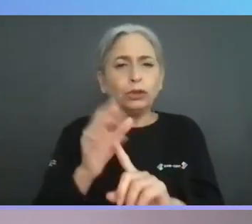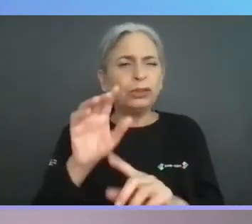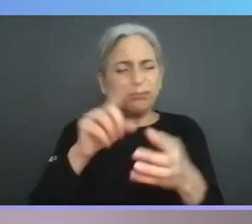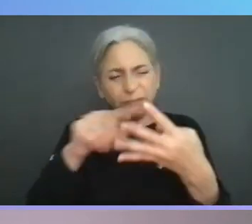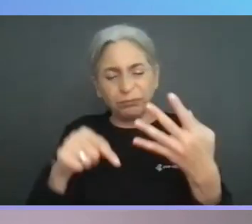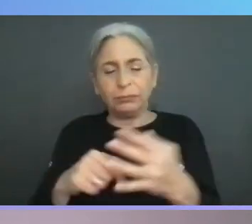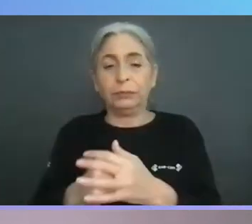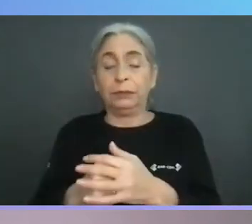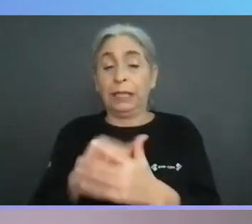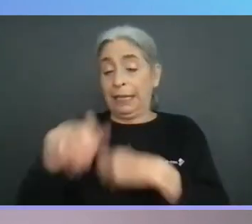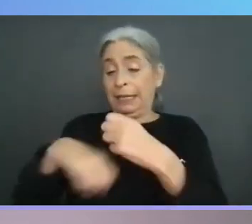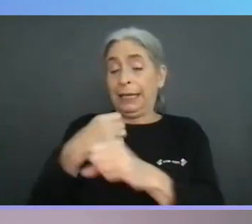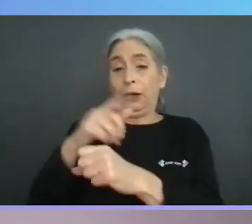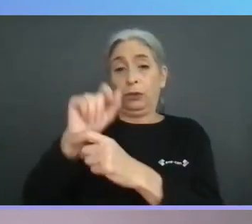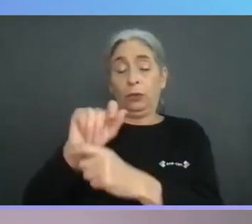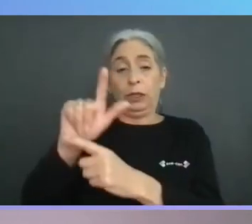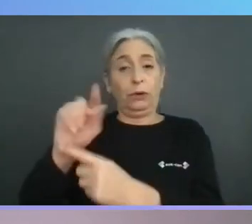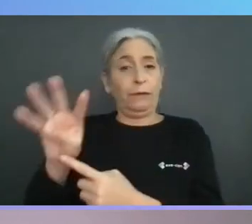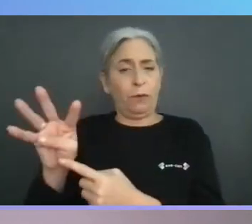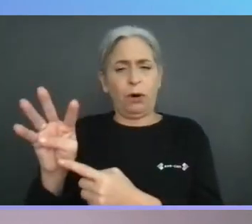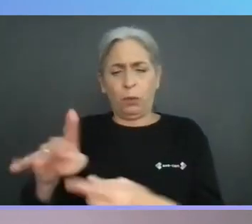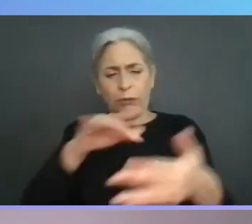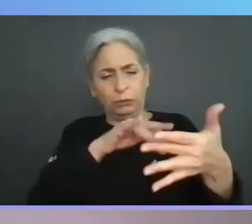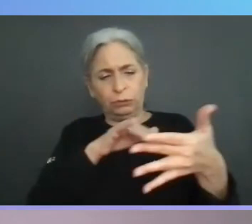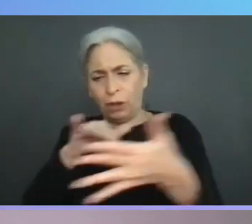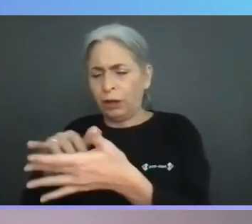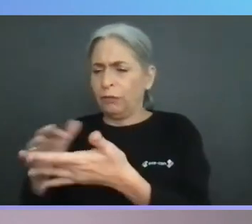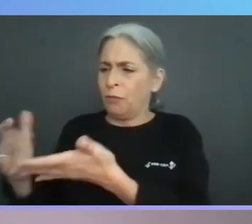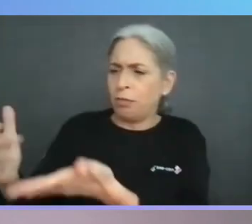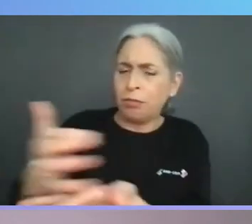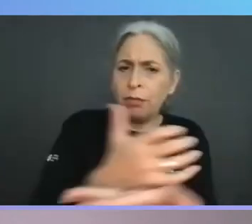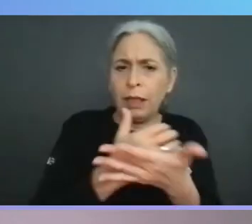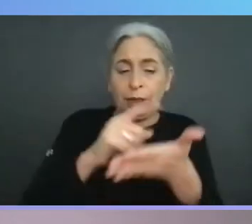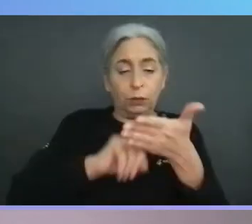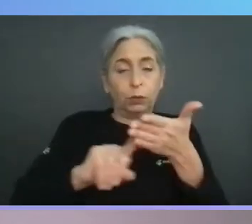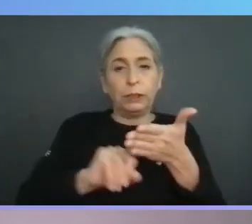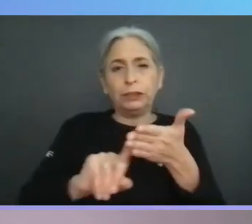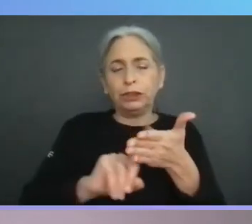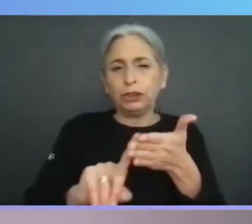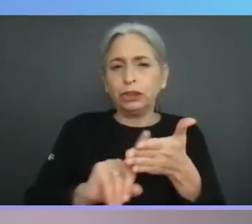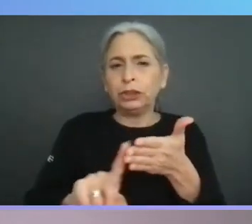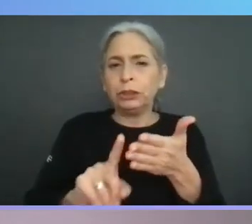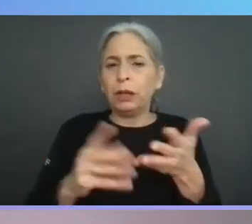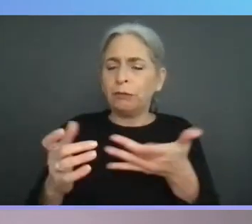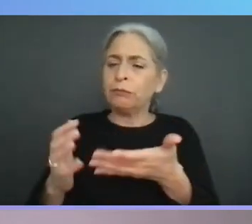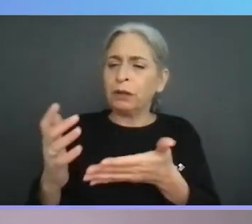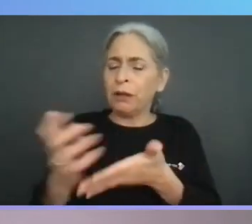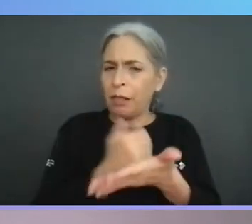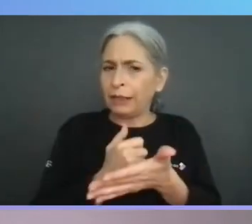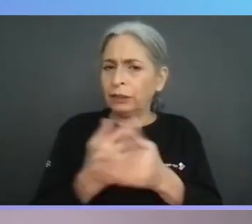are conducting a series of studies, some research using our varied collections to write supplemental guidance on text